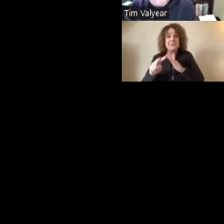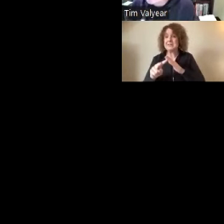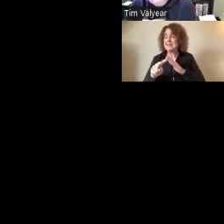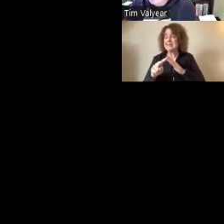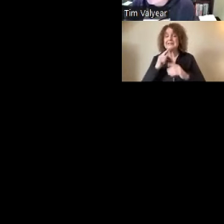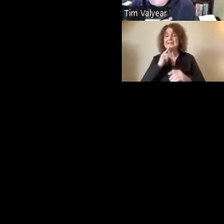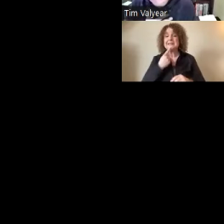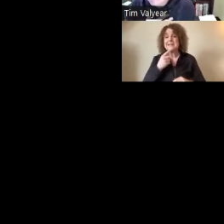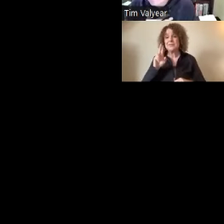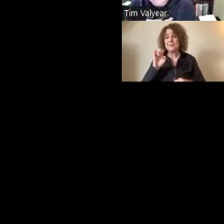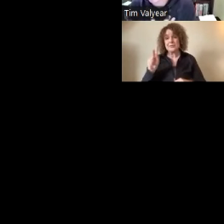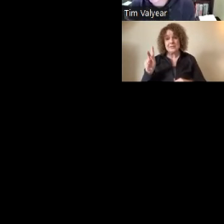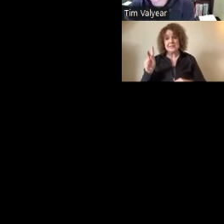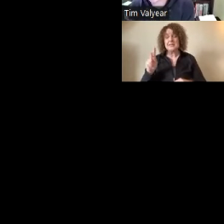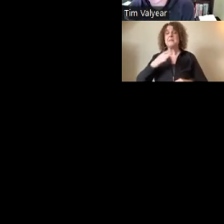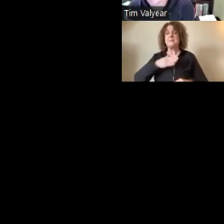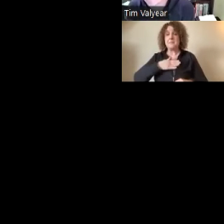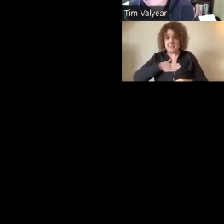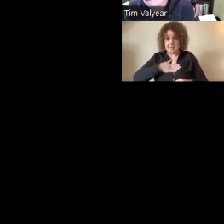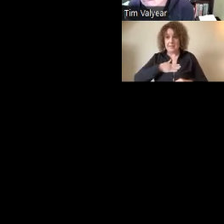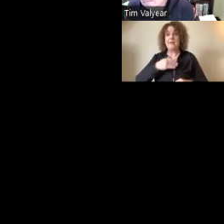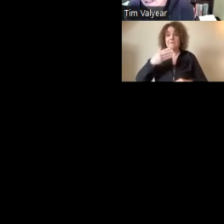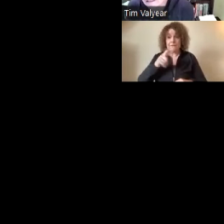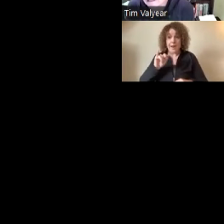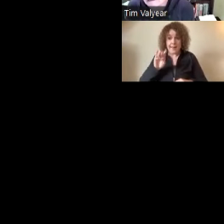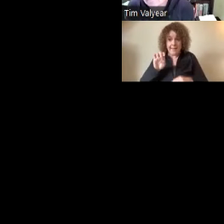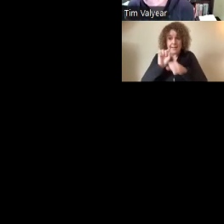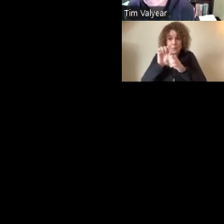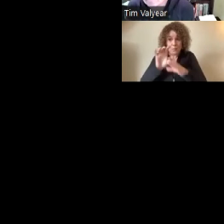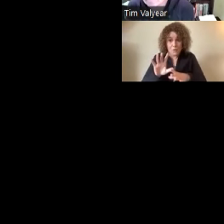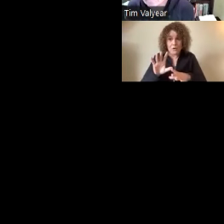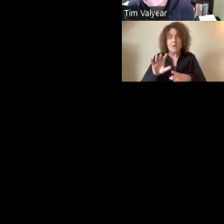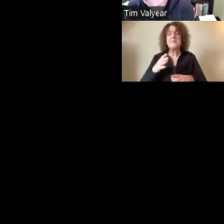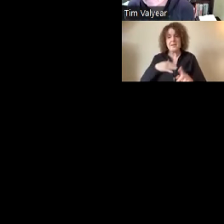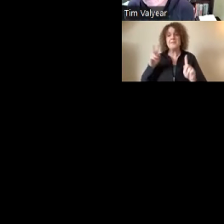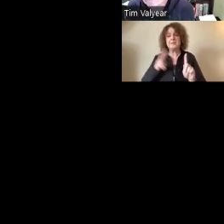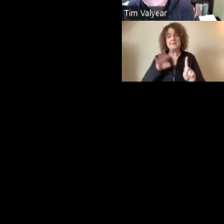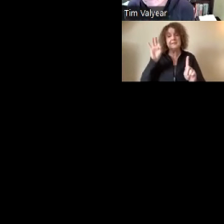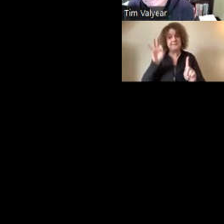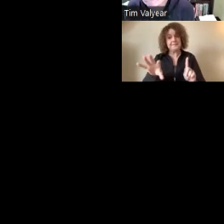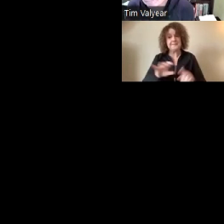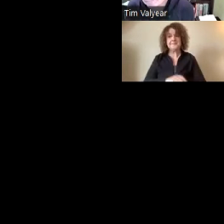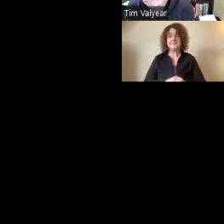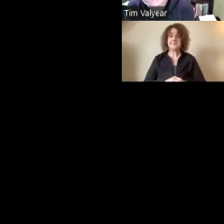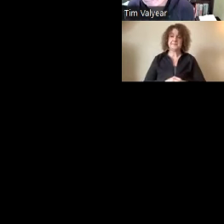been working for two years, I think we have just got a big boiling pot of risk. That's just me as a front line nurse